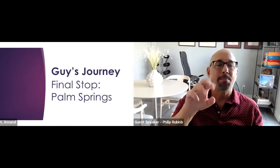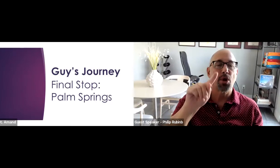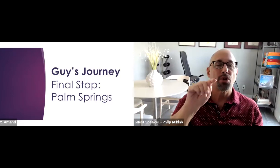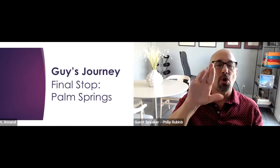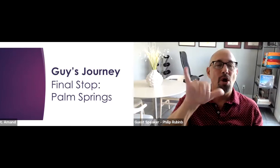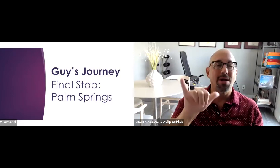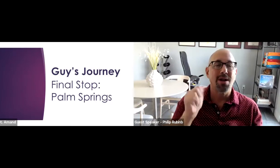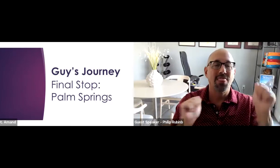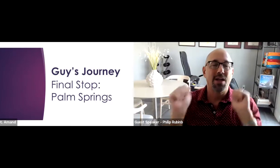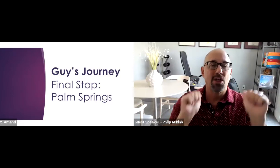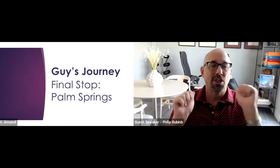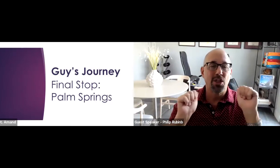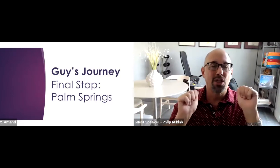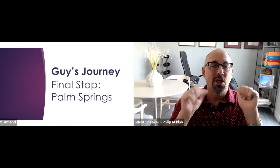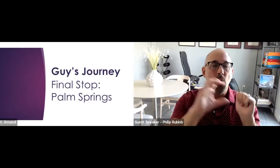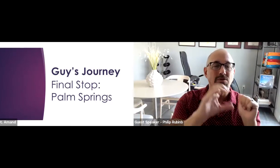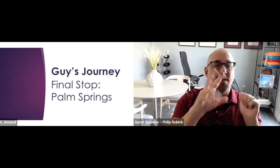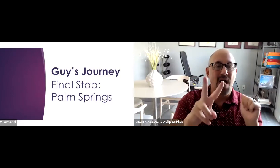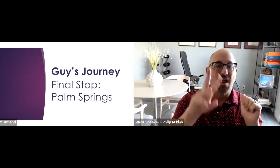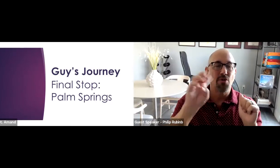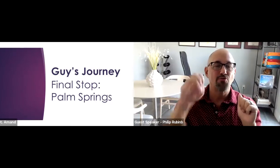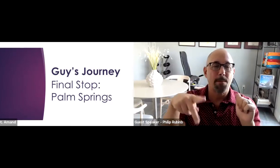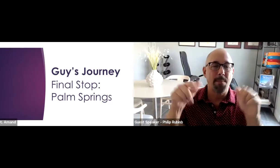The Coachella Valley Repertory Theater?